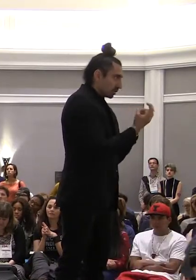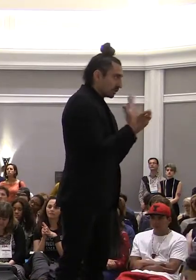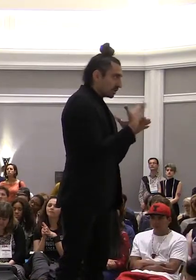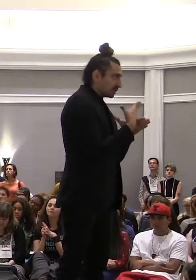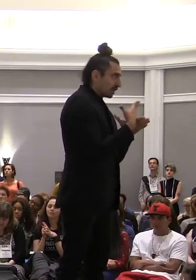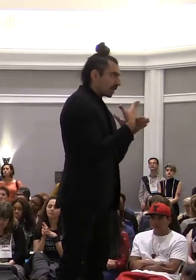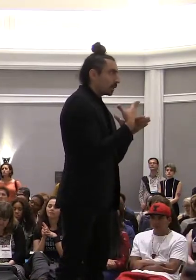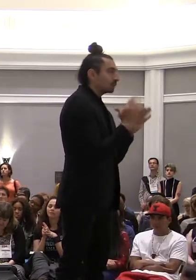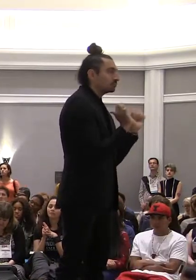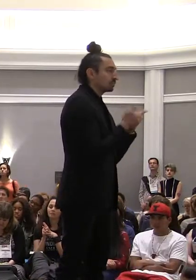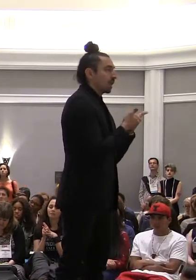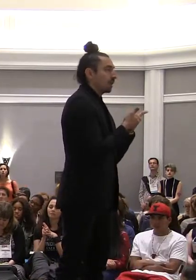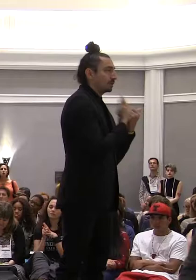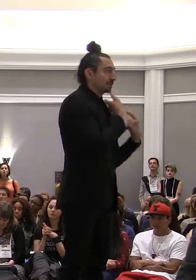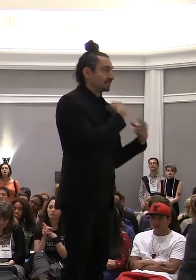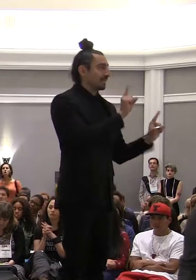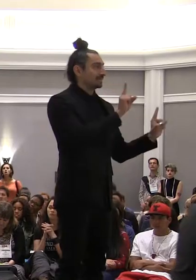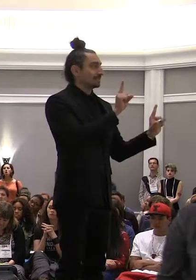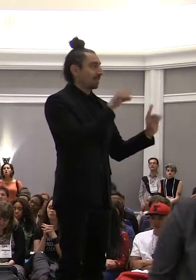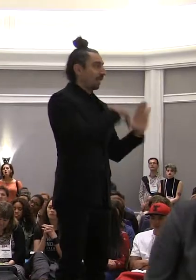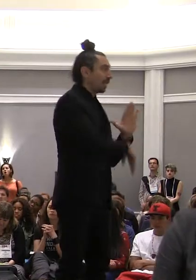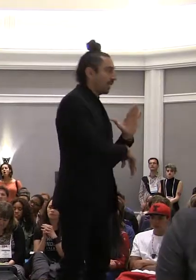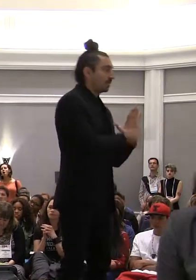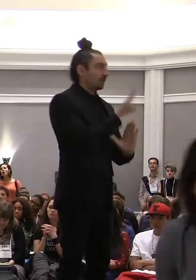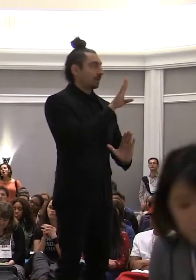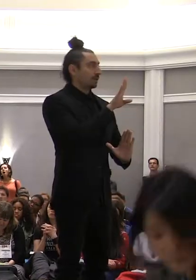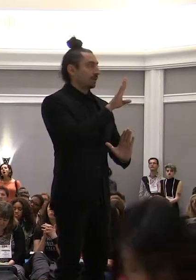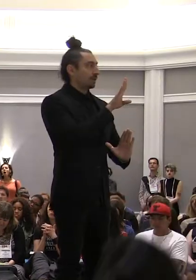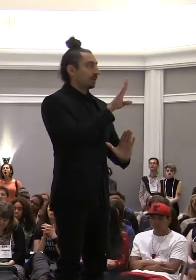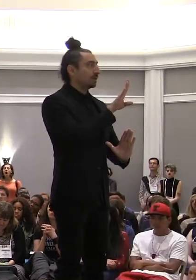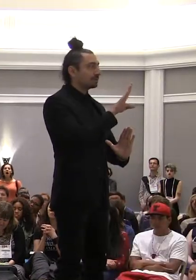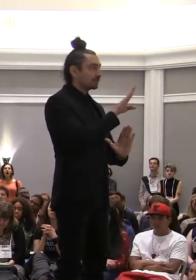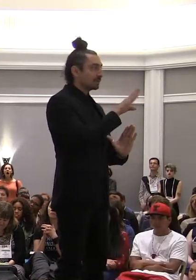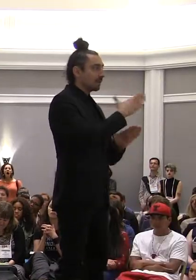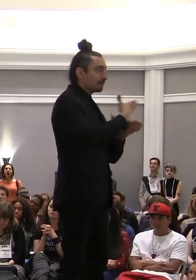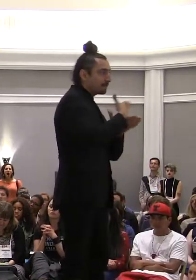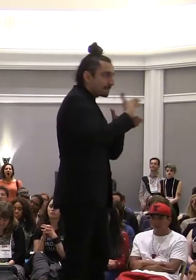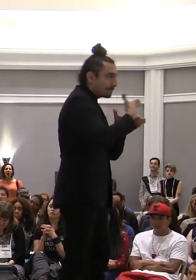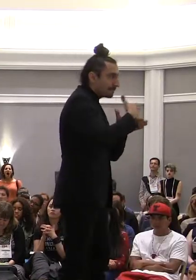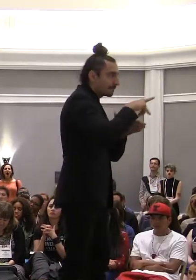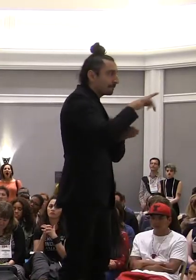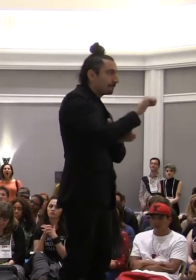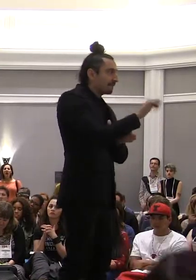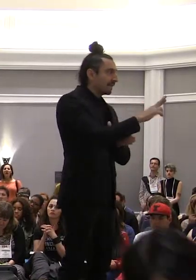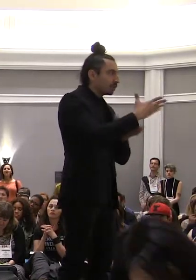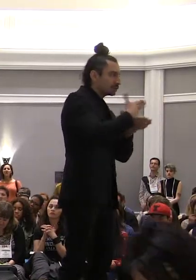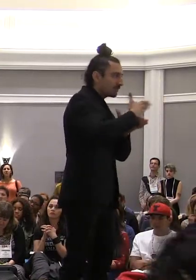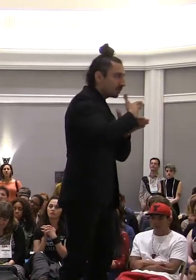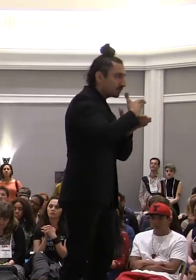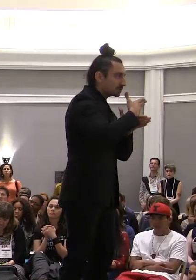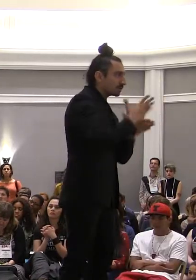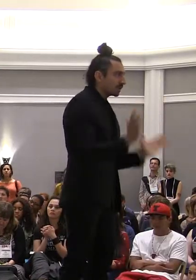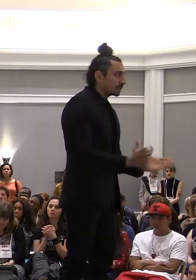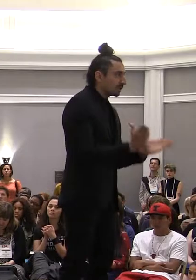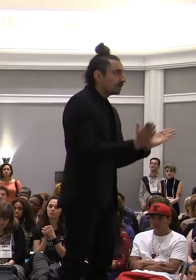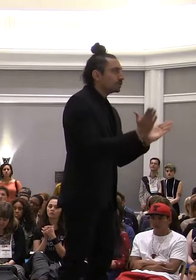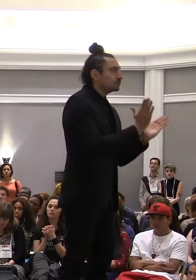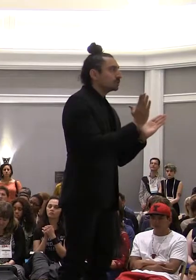and peer sharing. And I urge you all to choose the professional affinity group